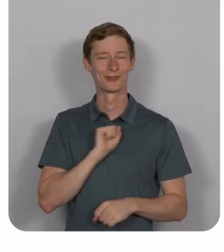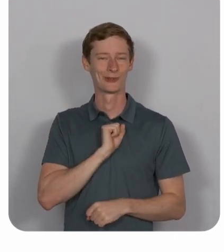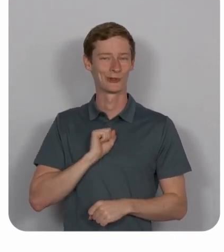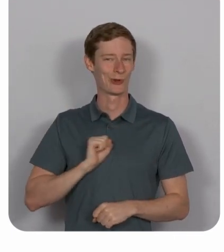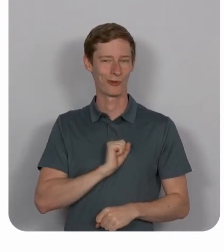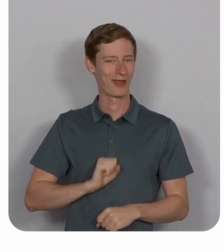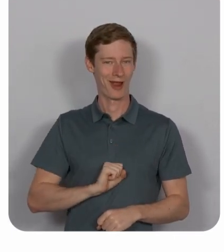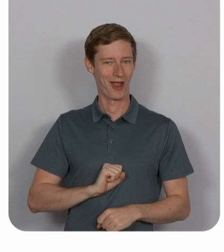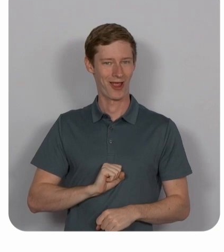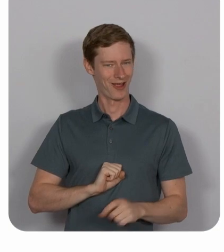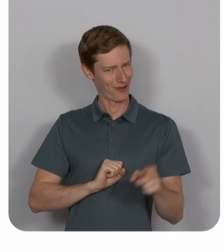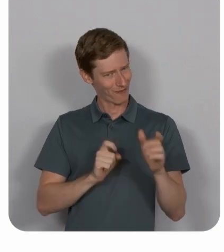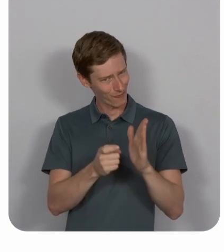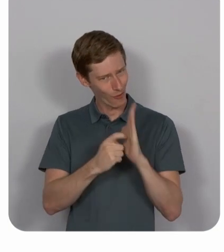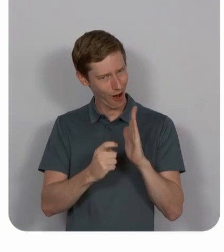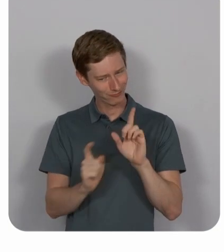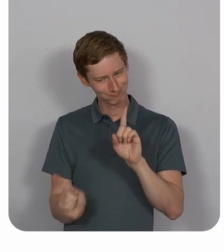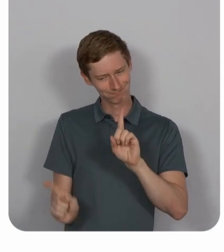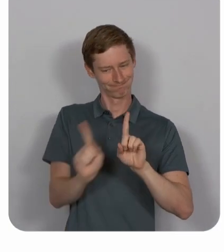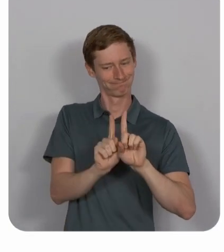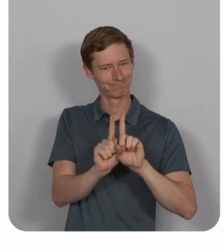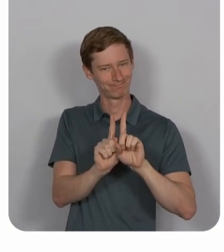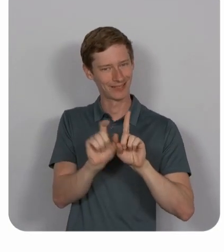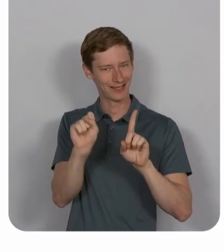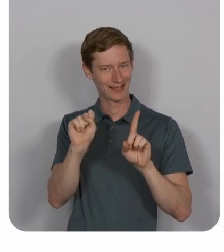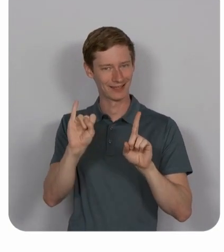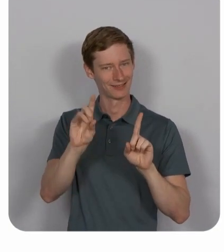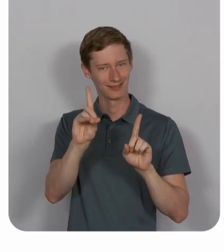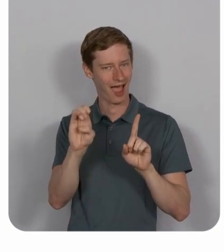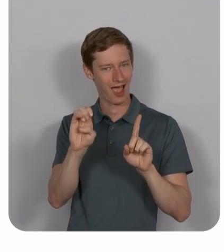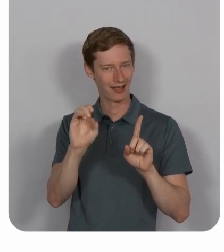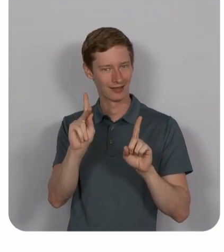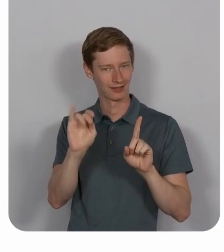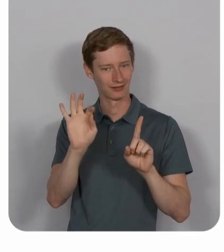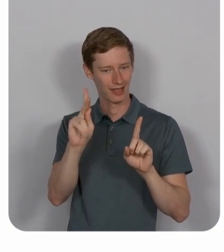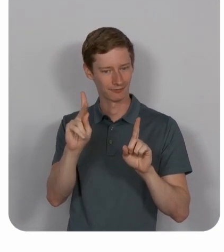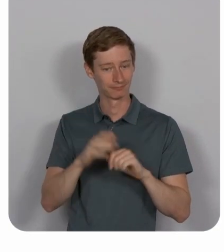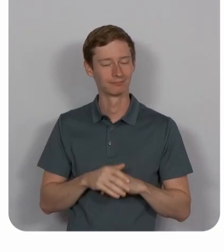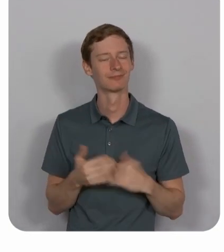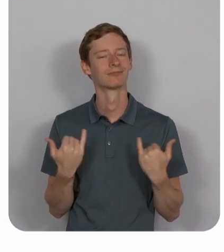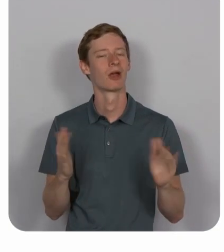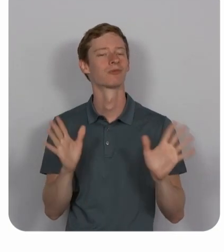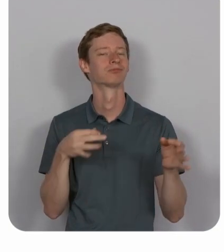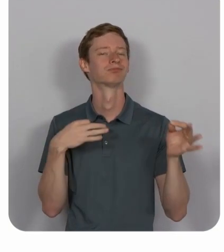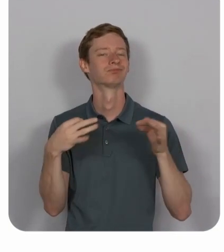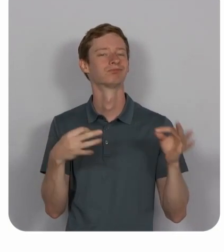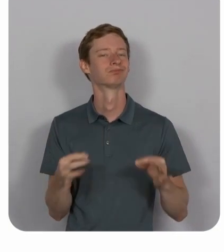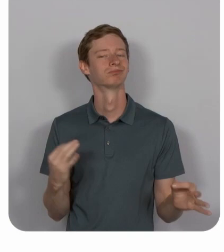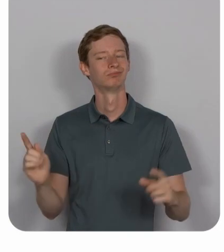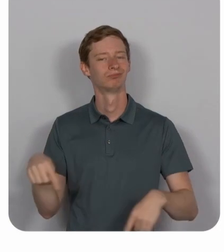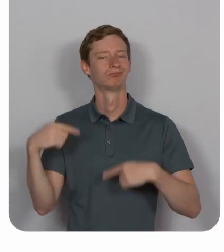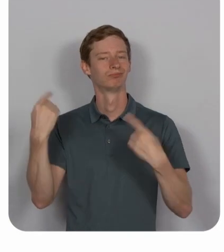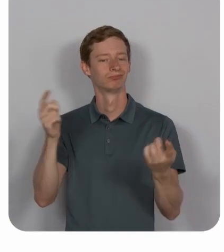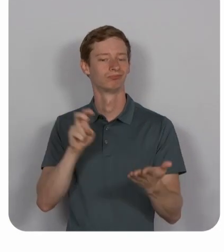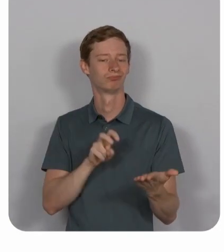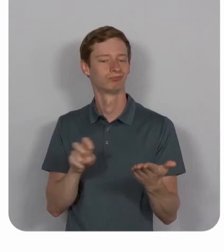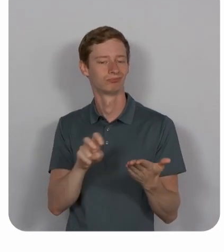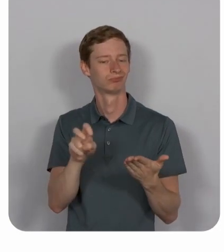and every hero deserves a Sidekick. Let's talk through the journey of building this product and share what we’ve learned so that you can use